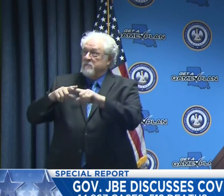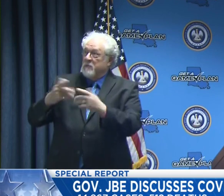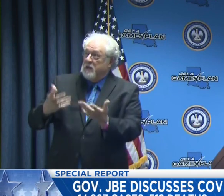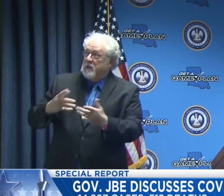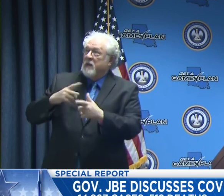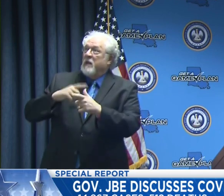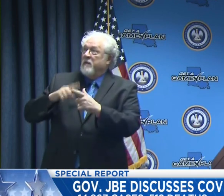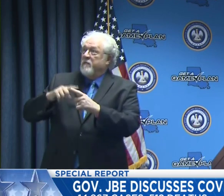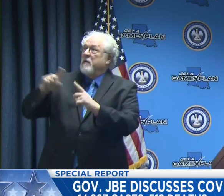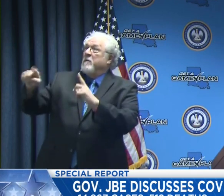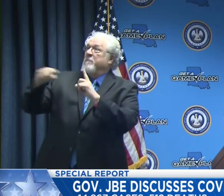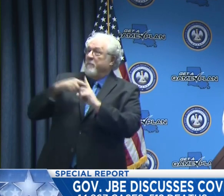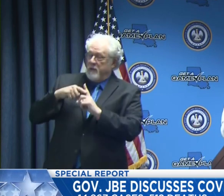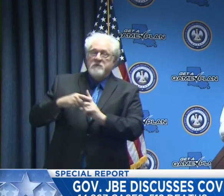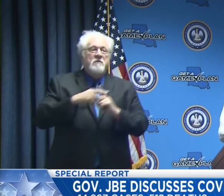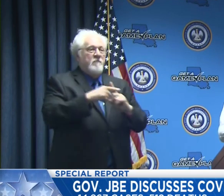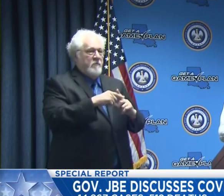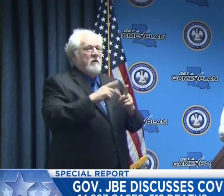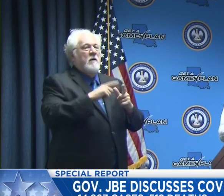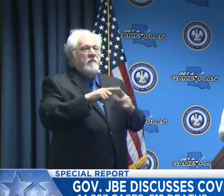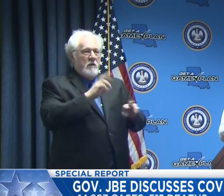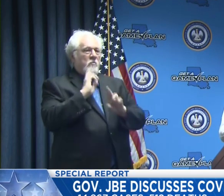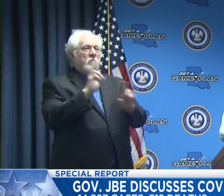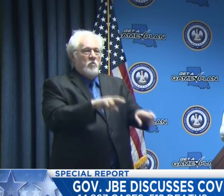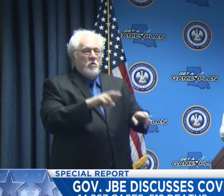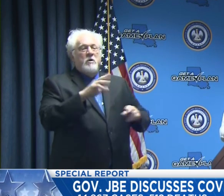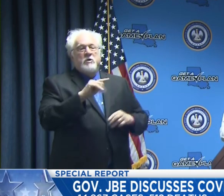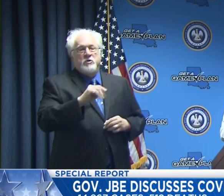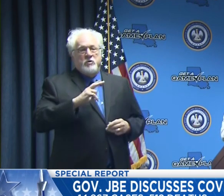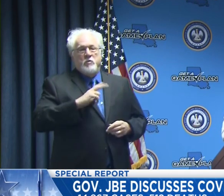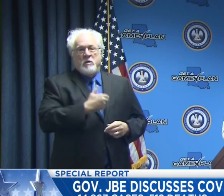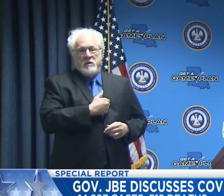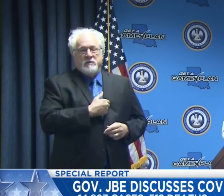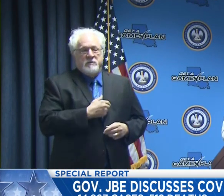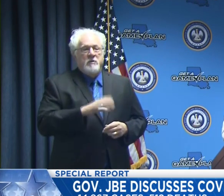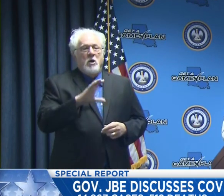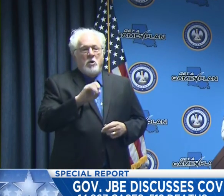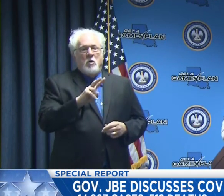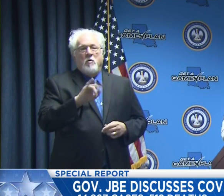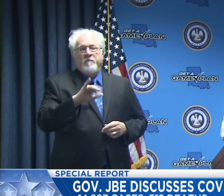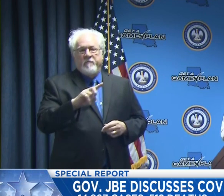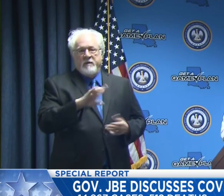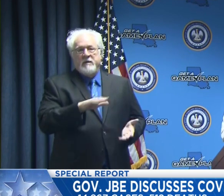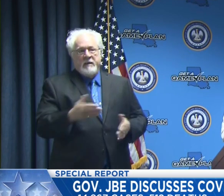THERE IS SOME LAG IN REPORTING. SOMETIMES PEOPLE DIE WHEN A TEST IS PENDING. IT'S NOT UNTIL A TEST COMES IN